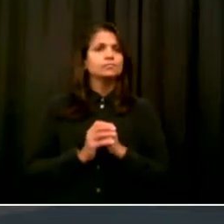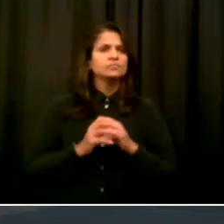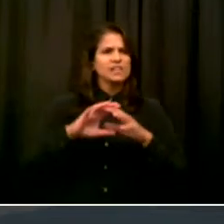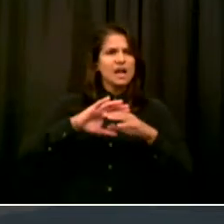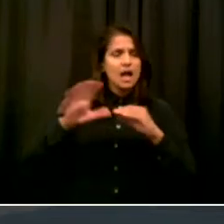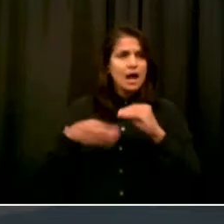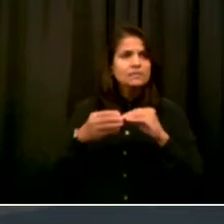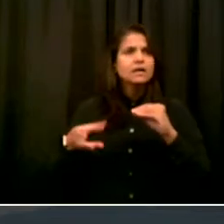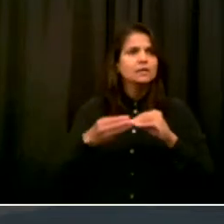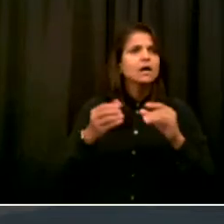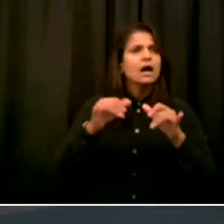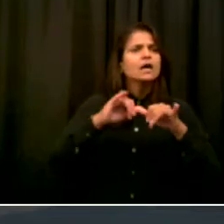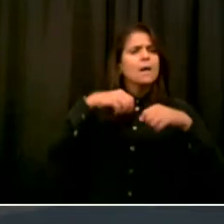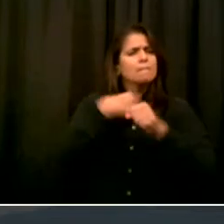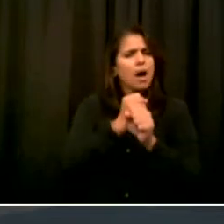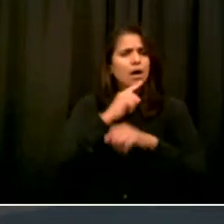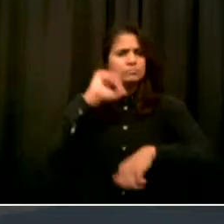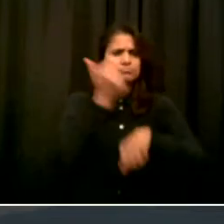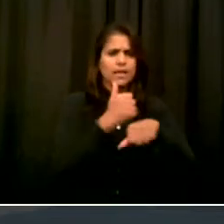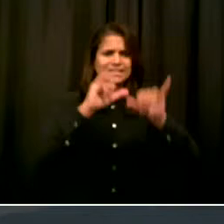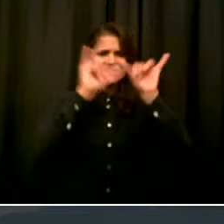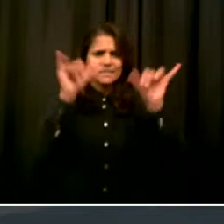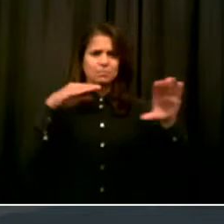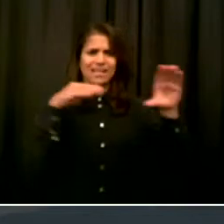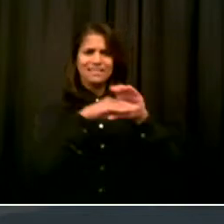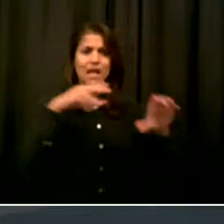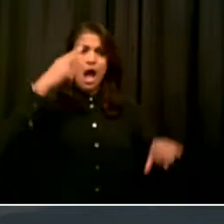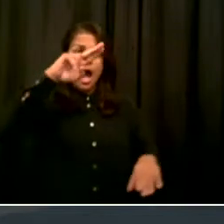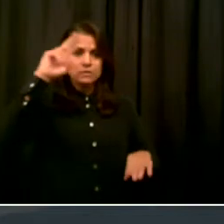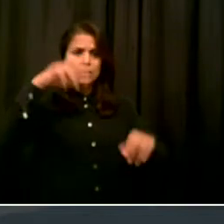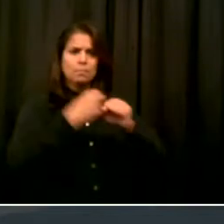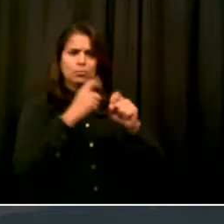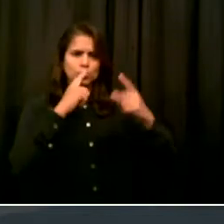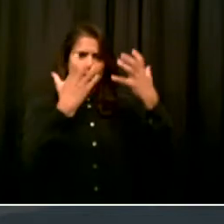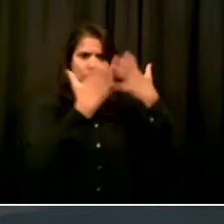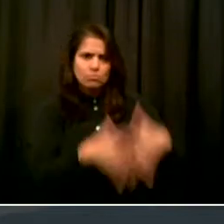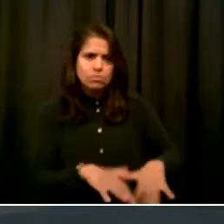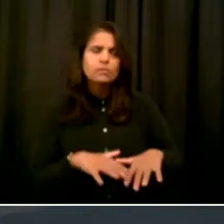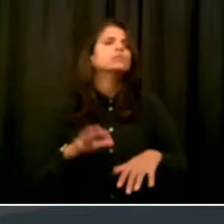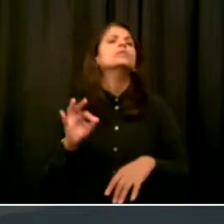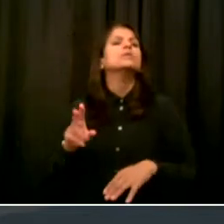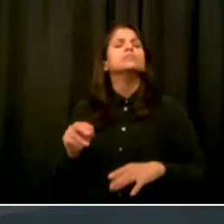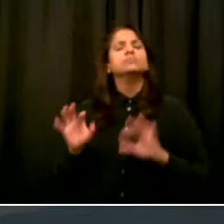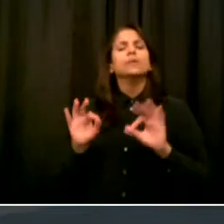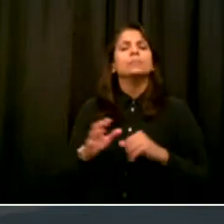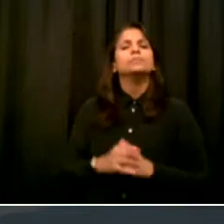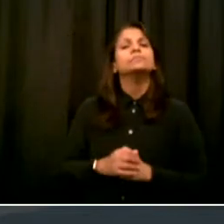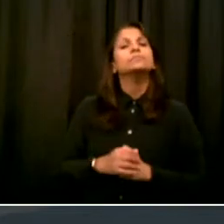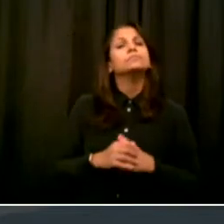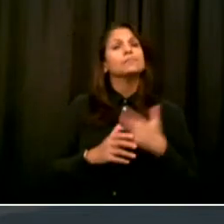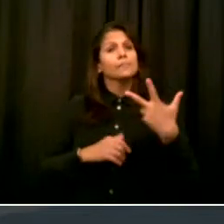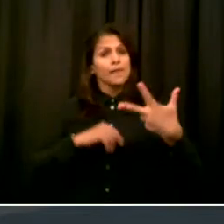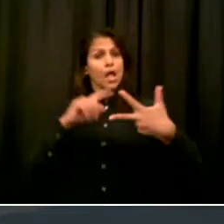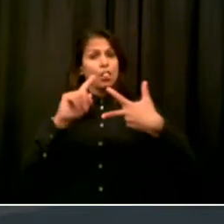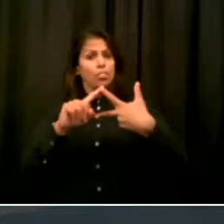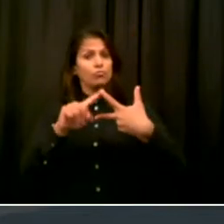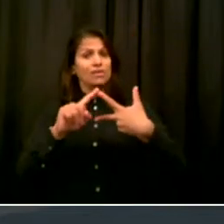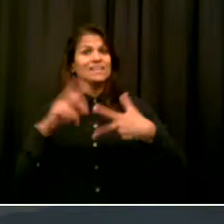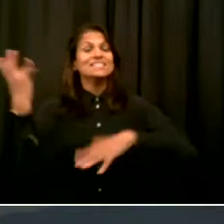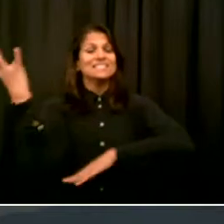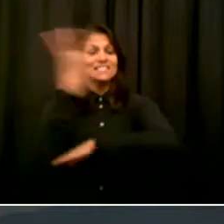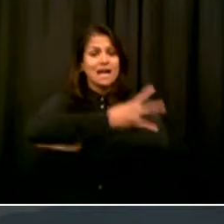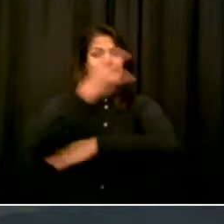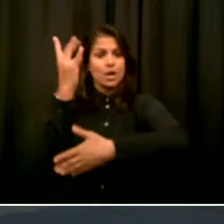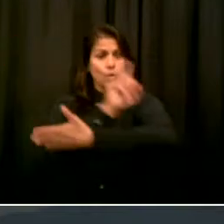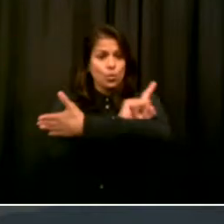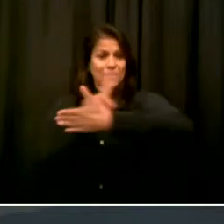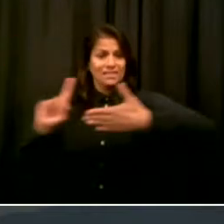WWLEL TWIHH INWHAT WE CAN ADDR